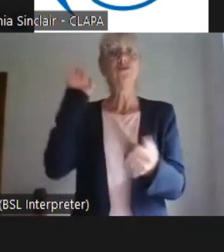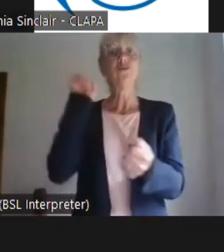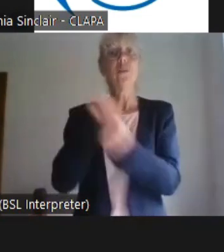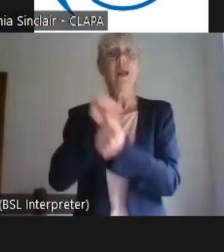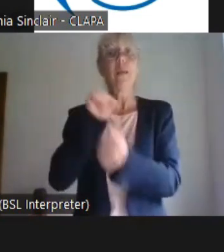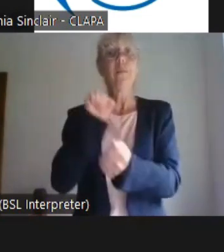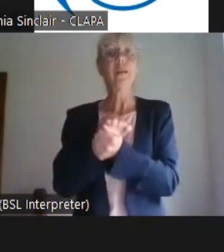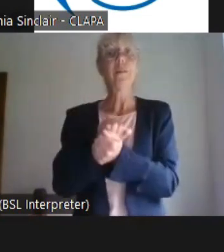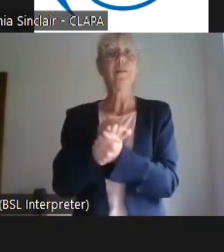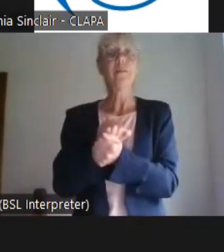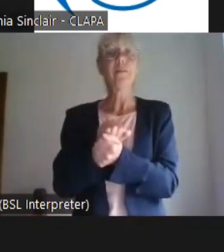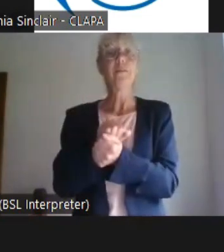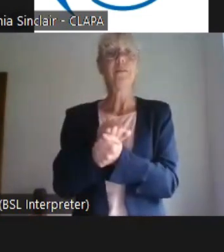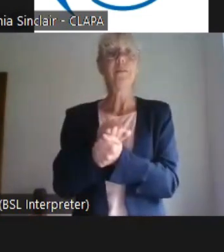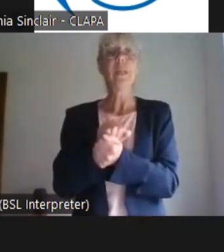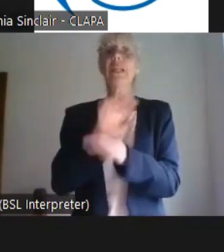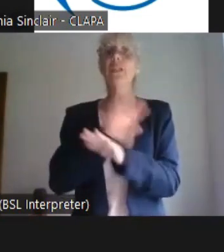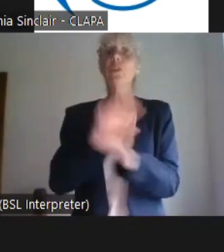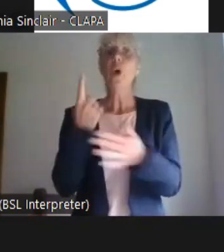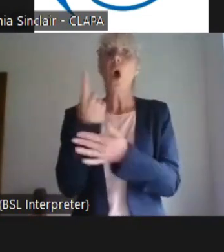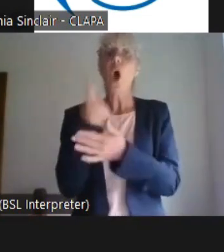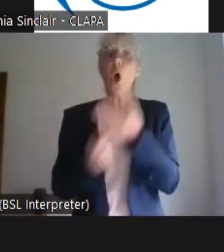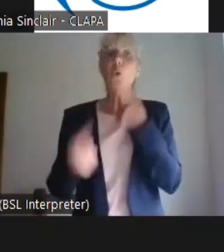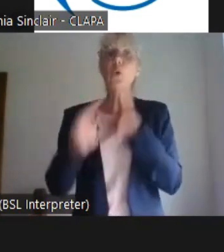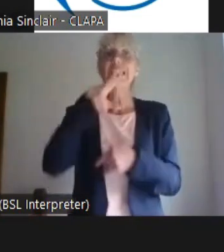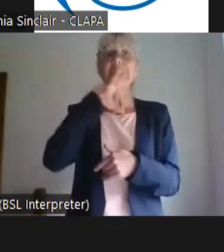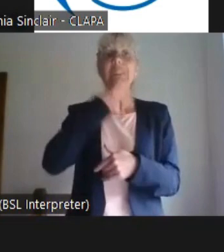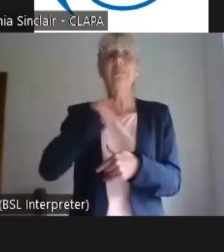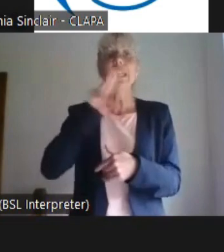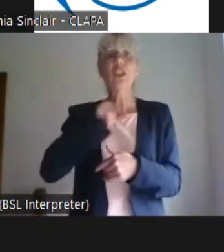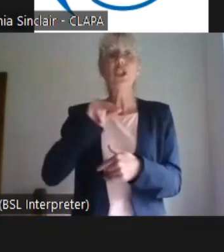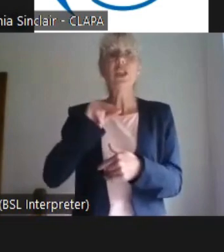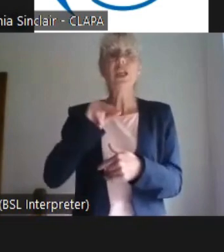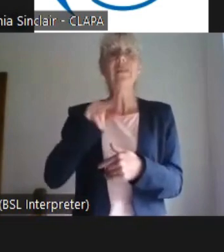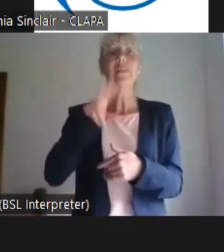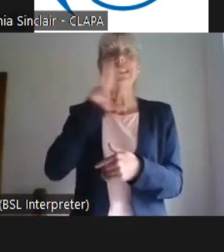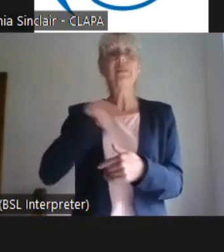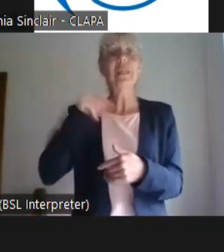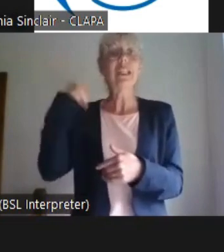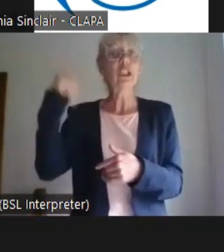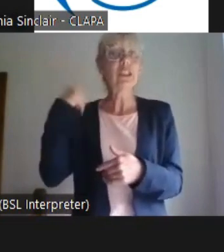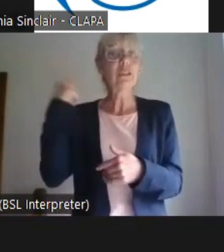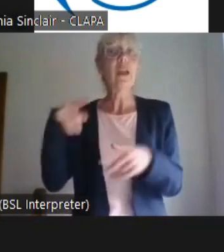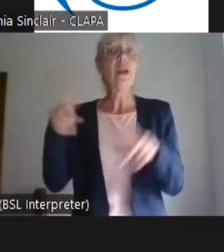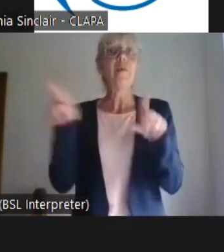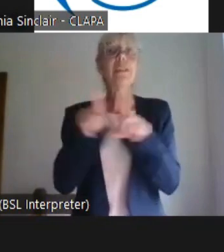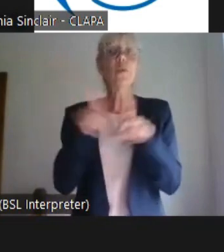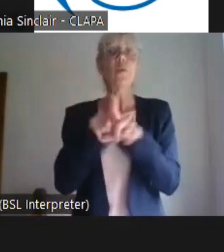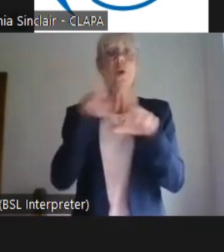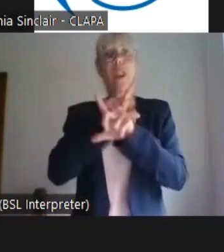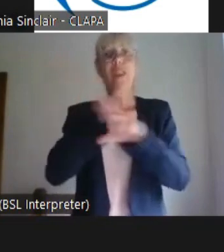not just about speech and speech sounds it's also about a child's language development and language